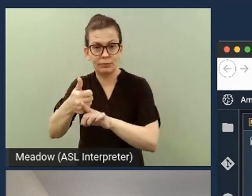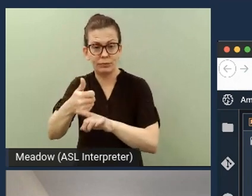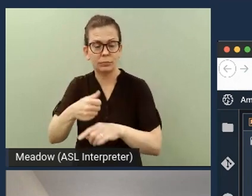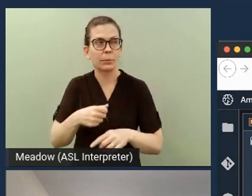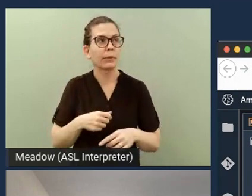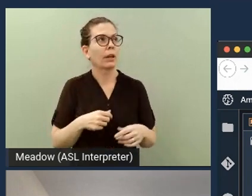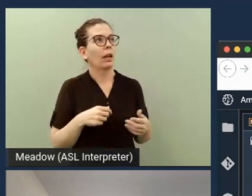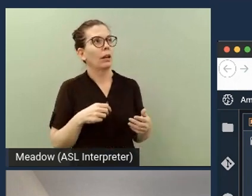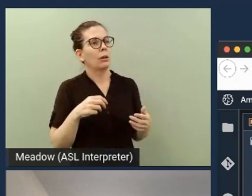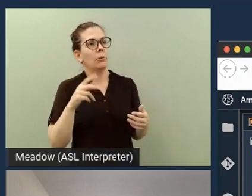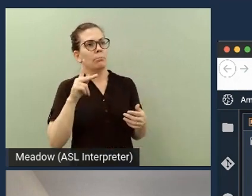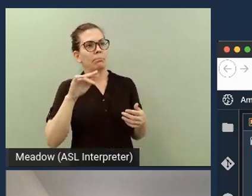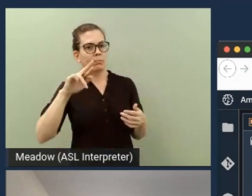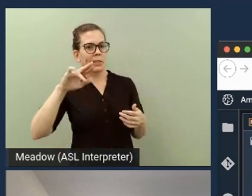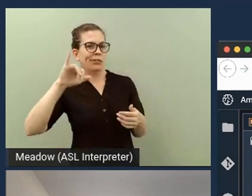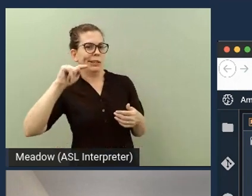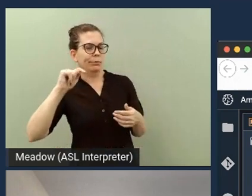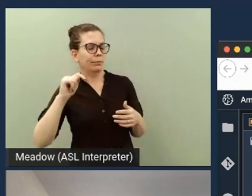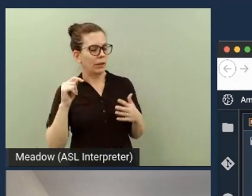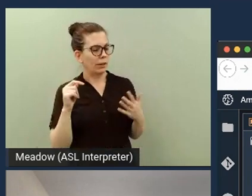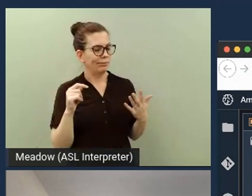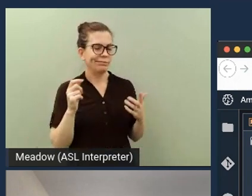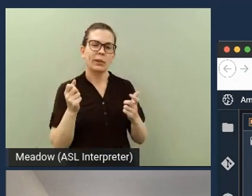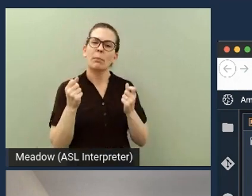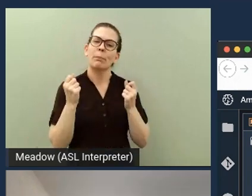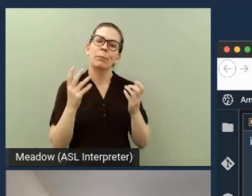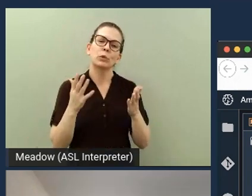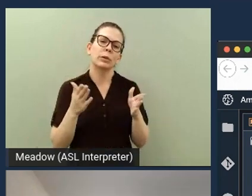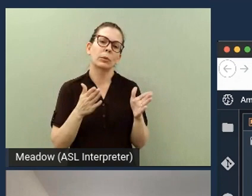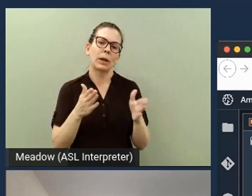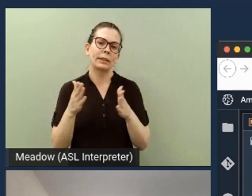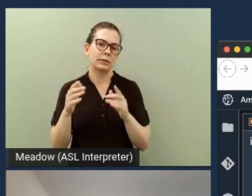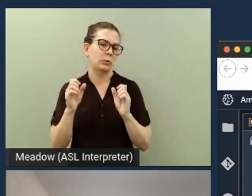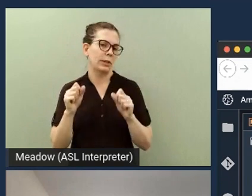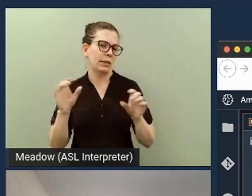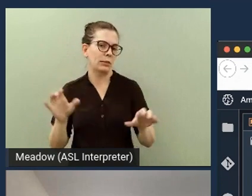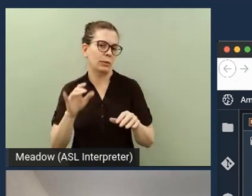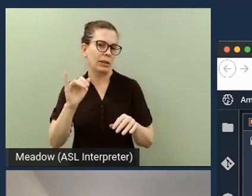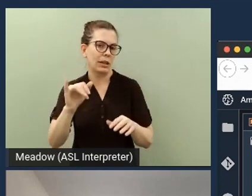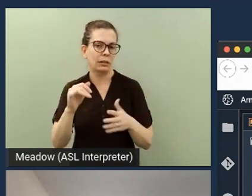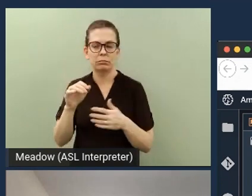So you have multiple ways in which you can do that, so with SageMaker Pipelines,